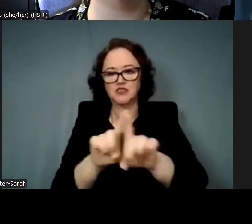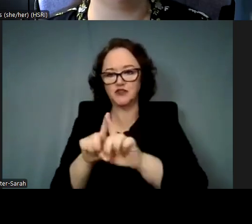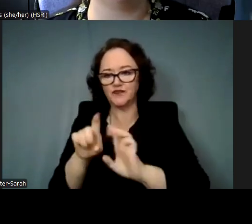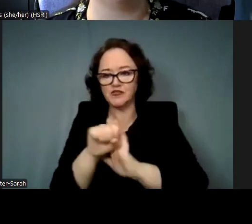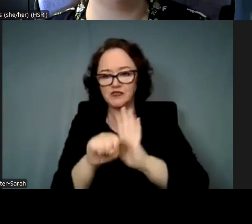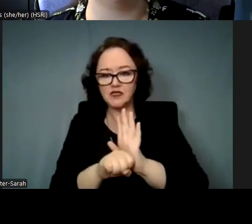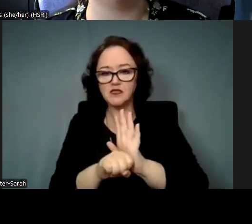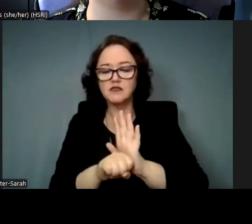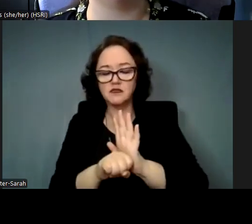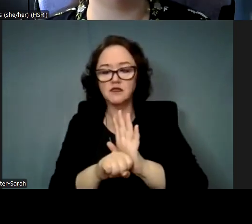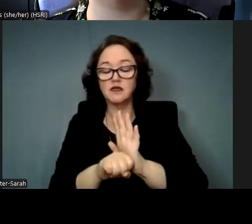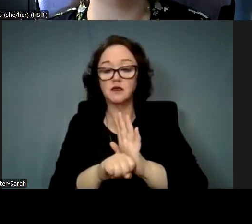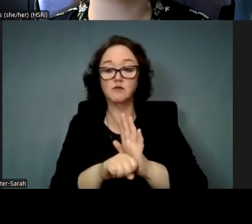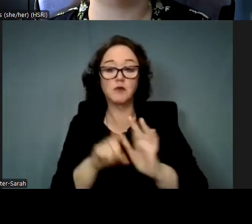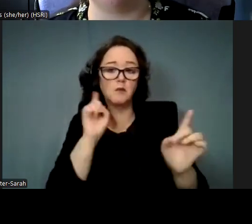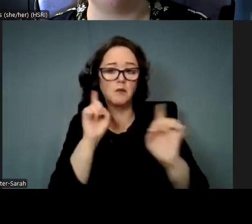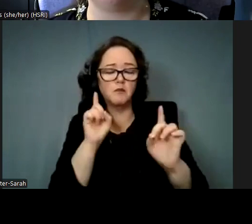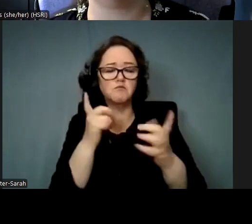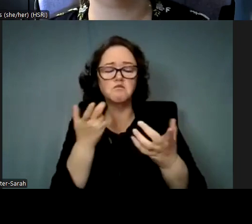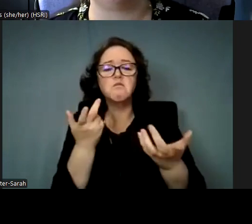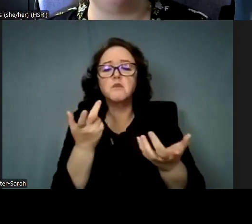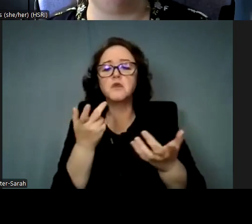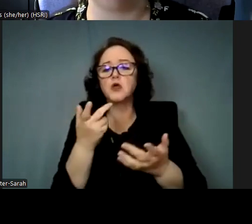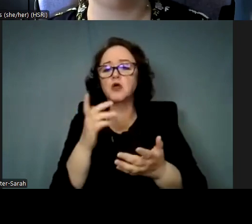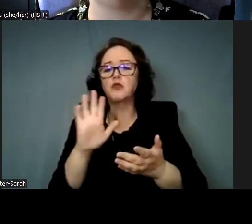waiver services they have. For example, thinking about Susan's